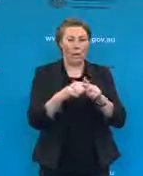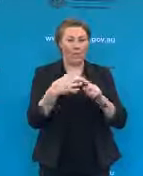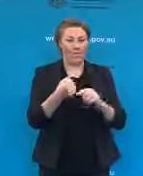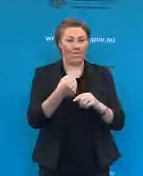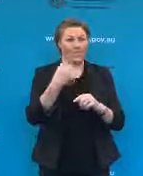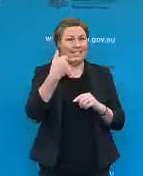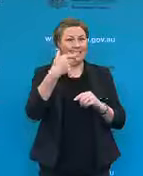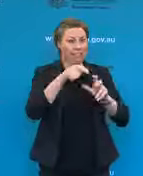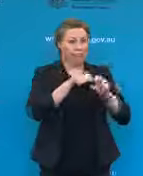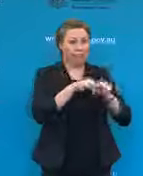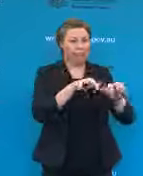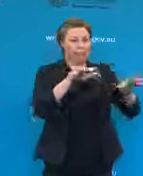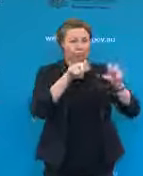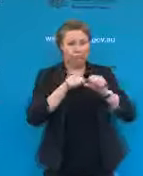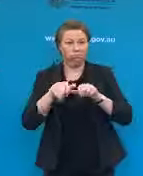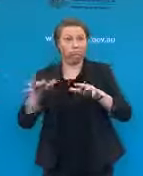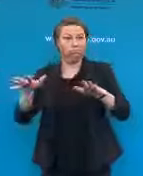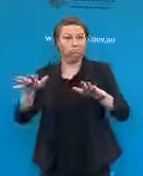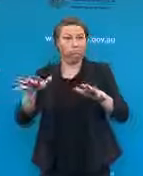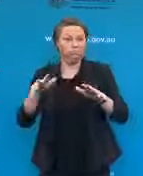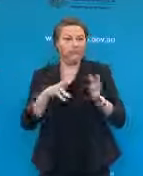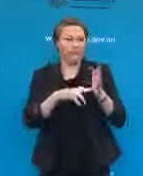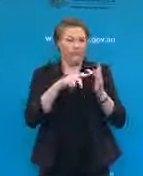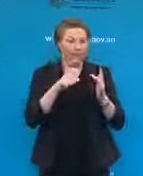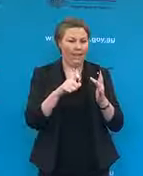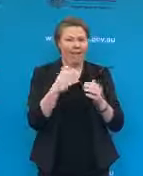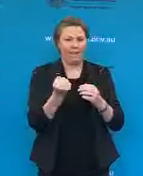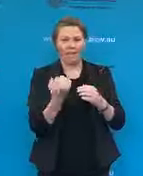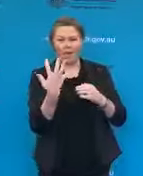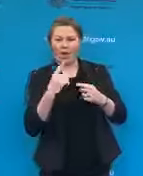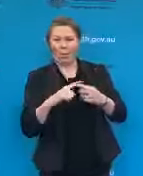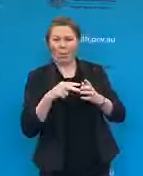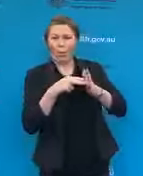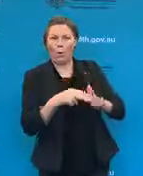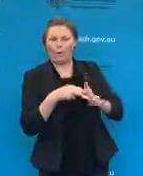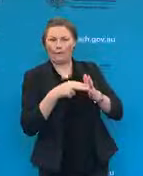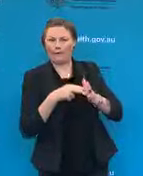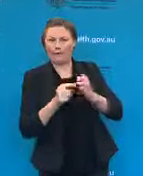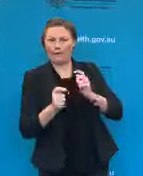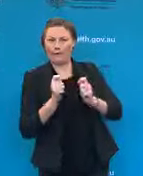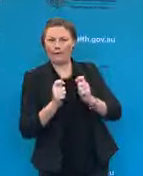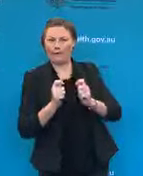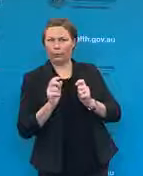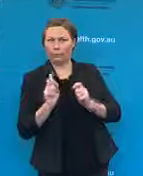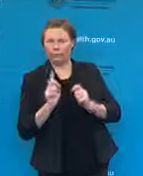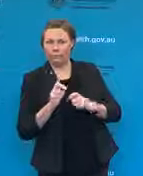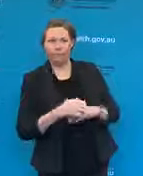weekend and 5 under investigation. So, that's a second small drop in the